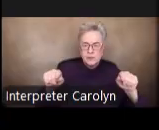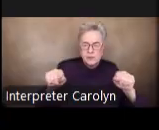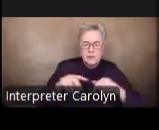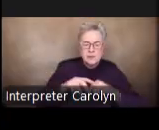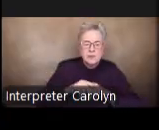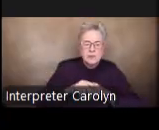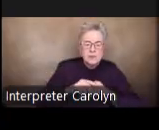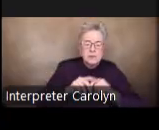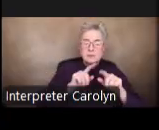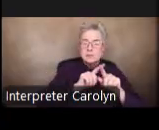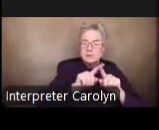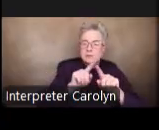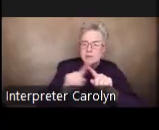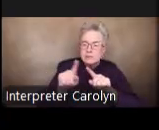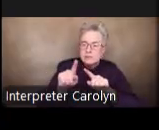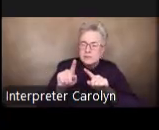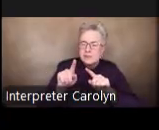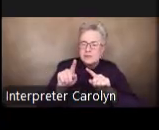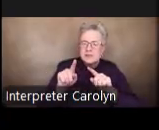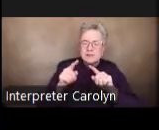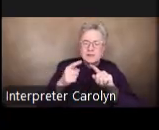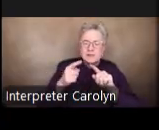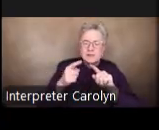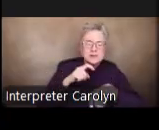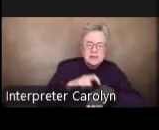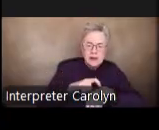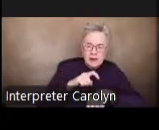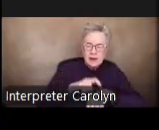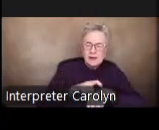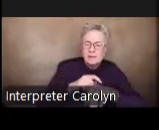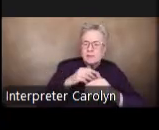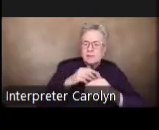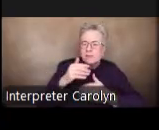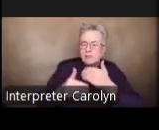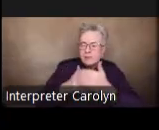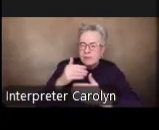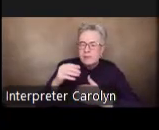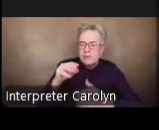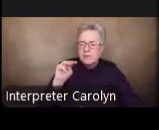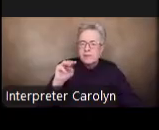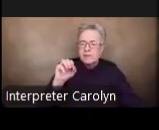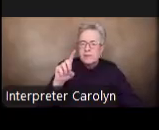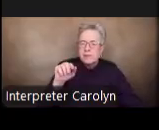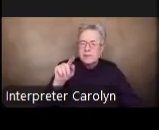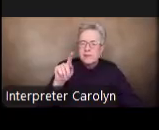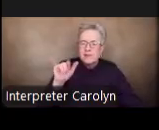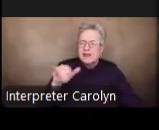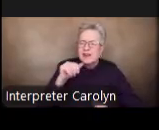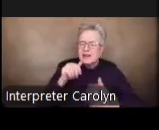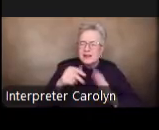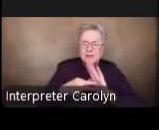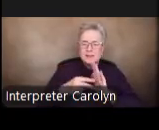Differences in timing, sequencing or modality don't automatically indicate a disorder.